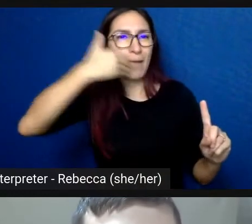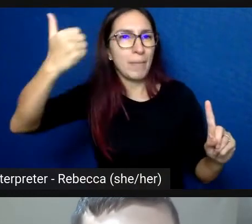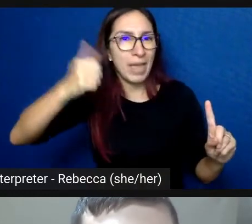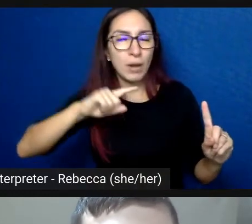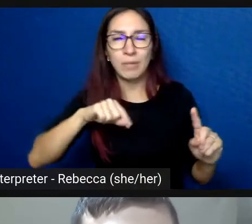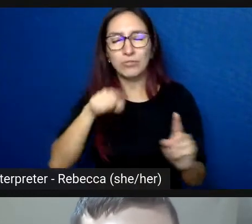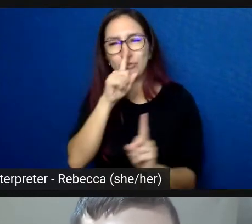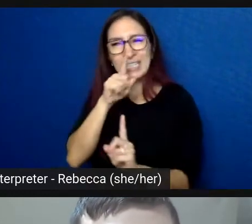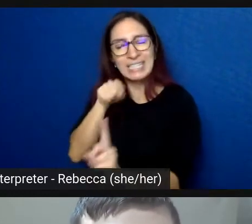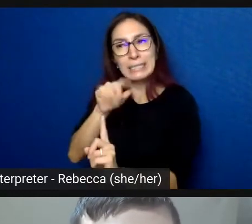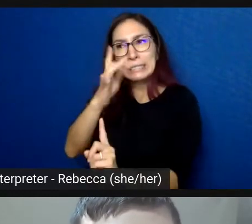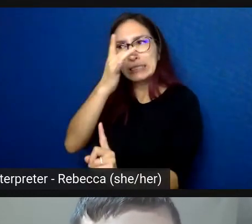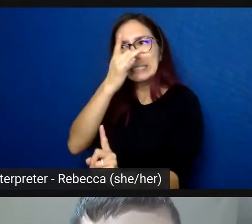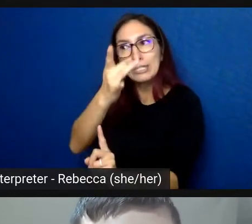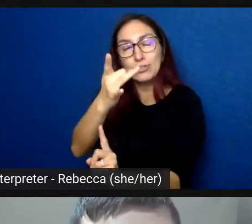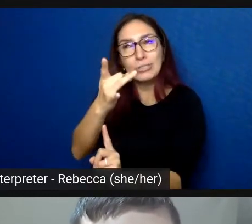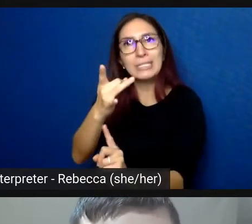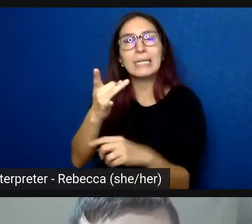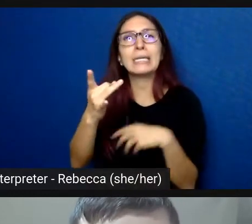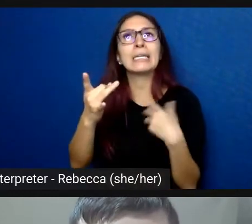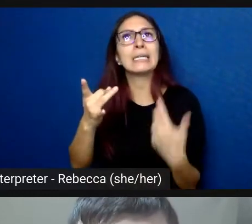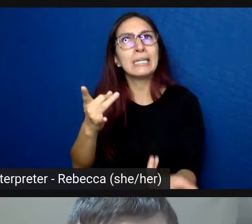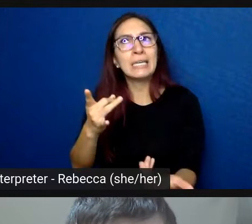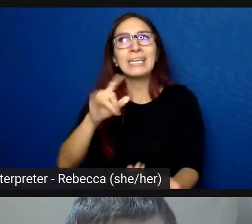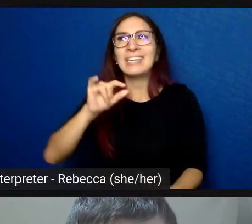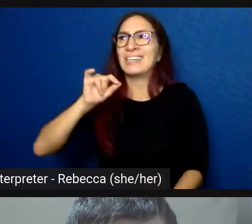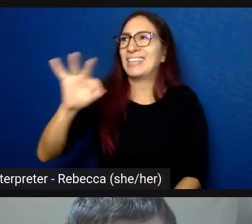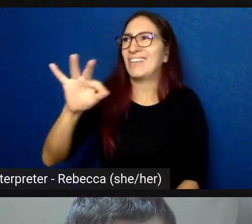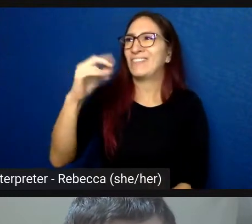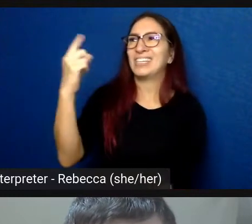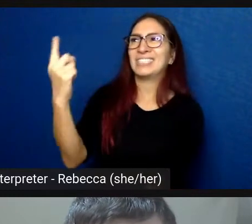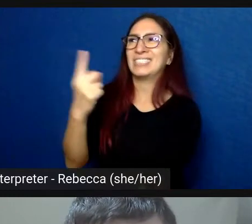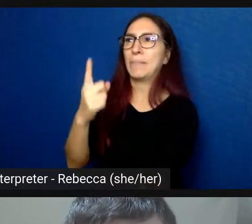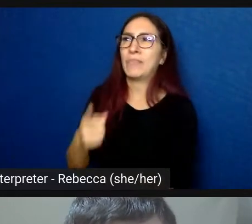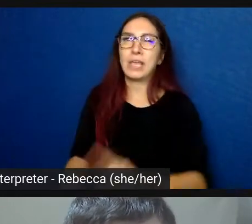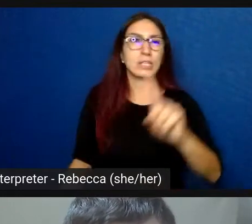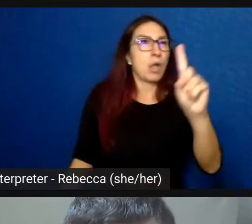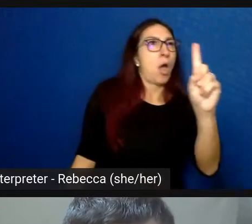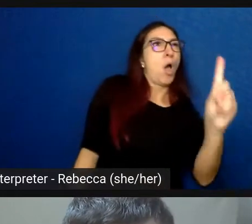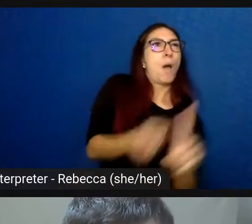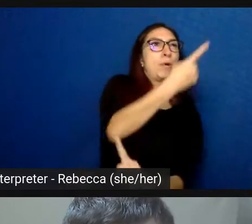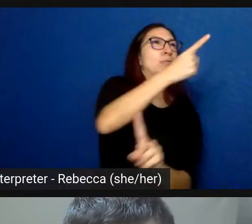how if something is far from our experience, it doesn't exist.